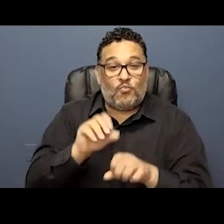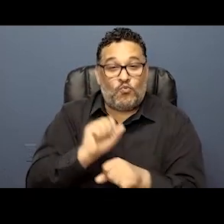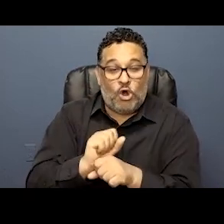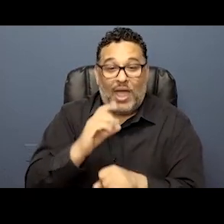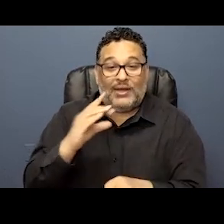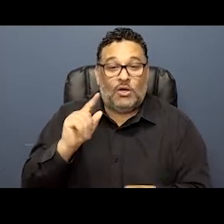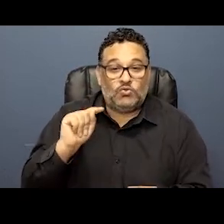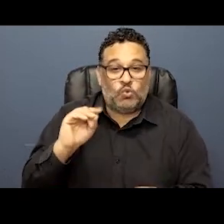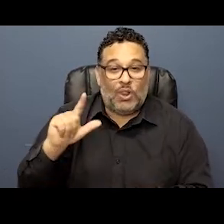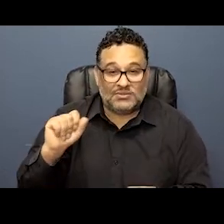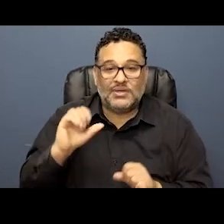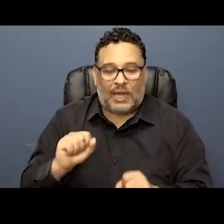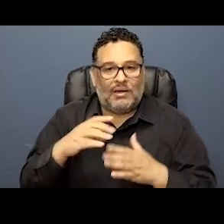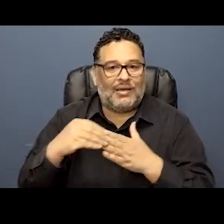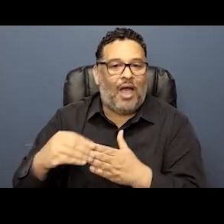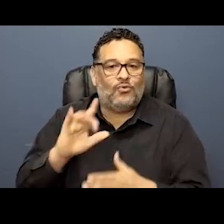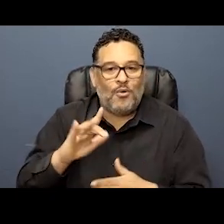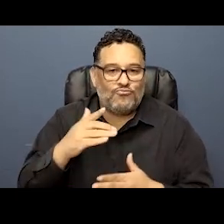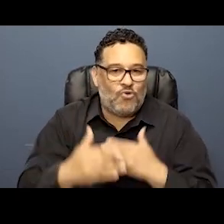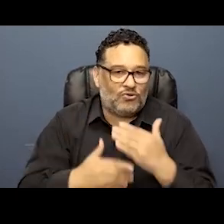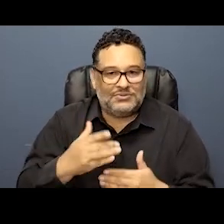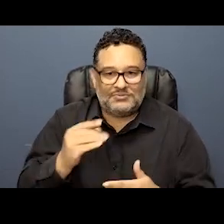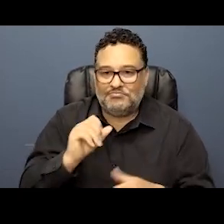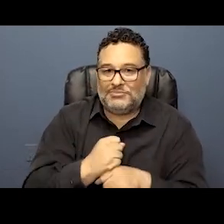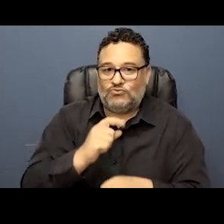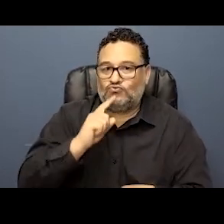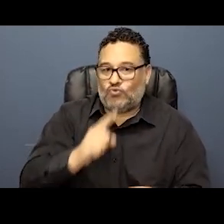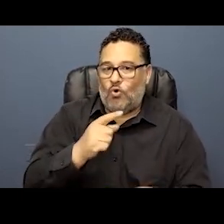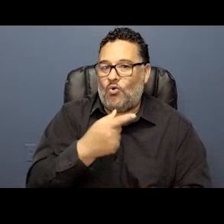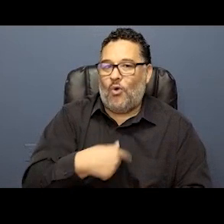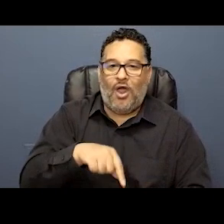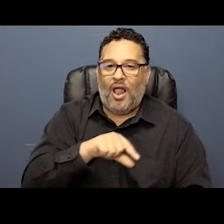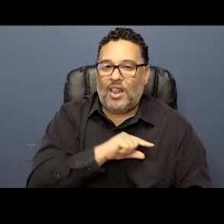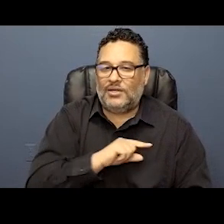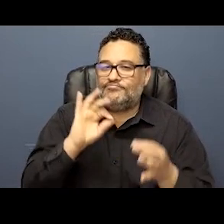process and ensure quality. ADDIE & SAM models. The ADDIE,